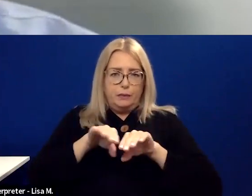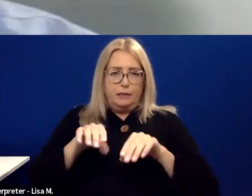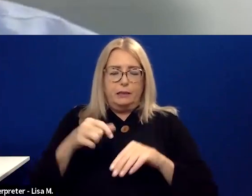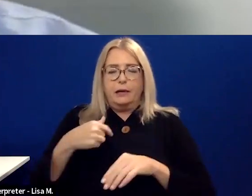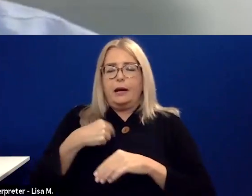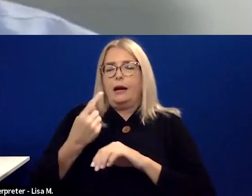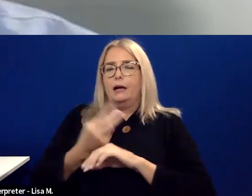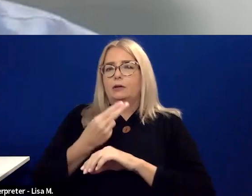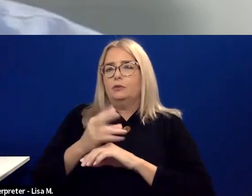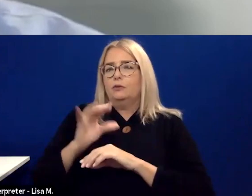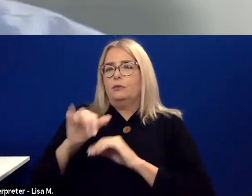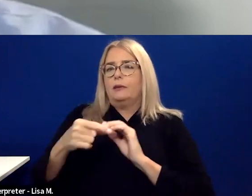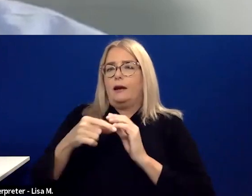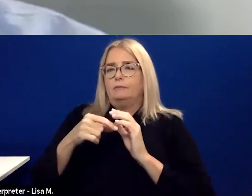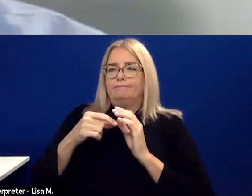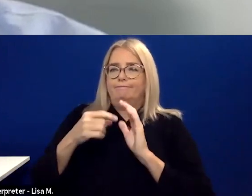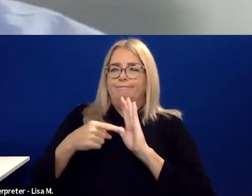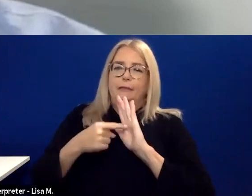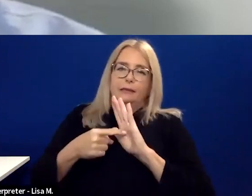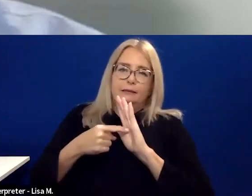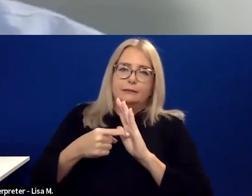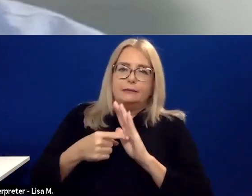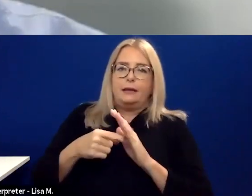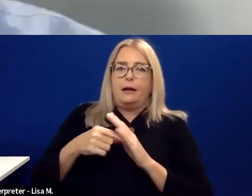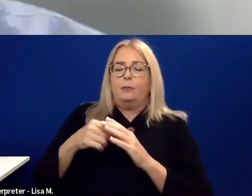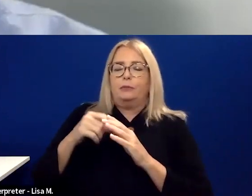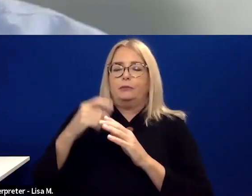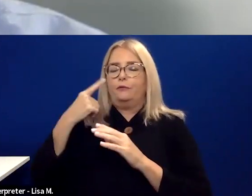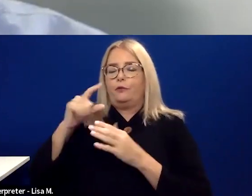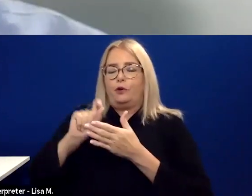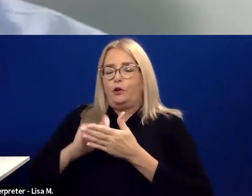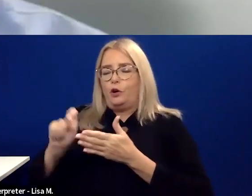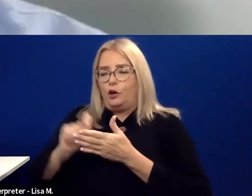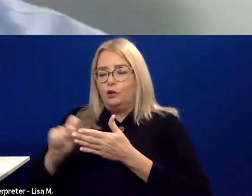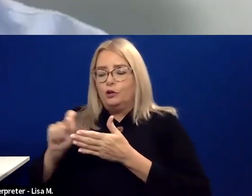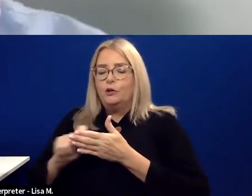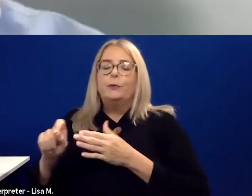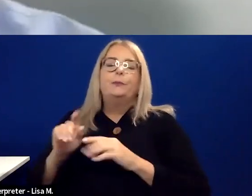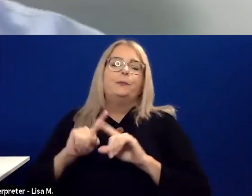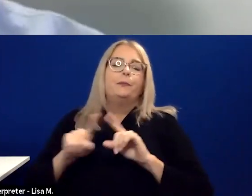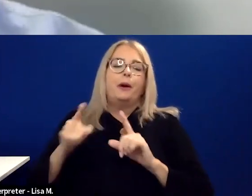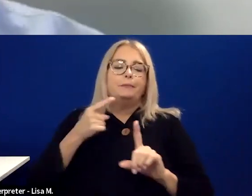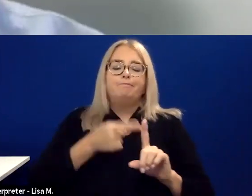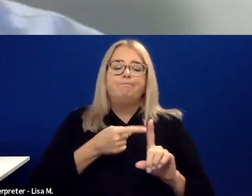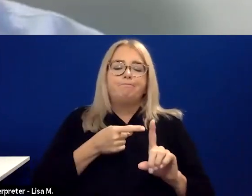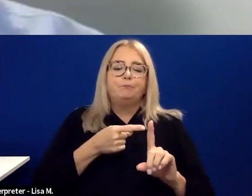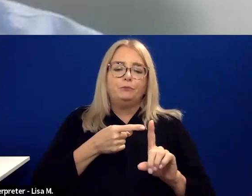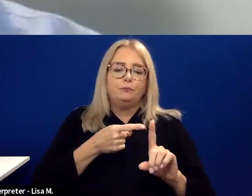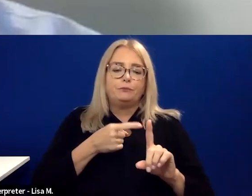Educator but but swimming's a skill uh you know it's complex initially but once you